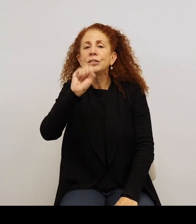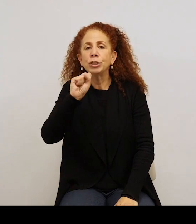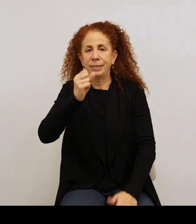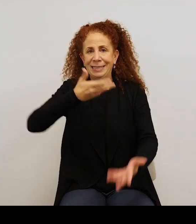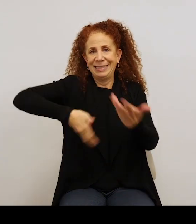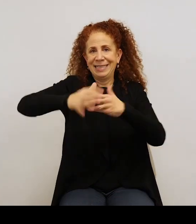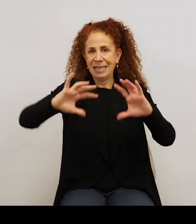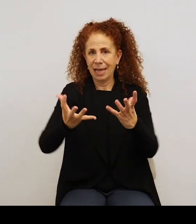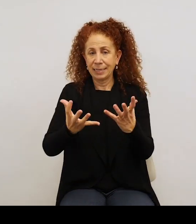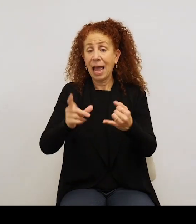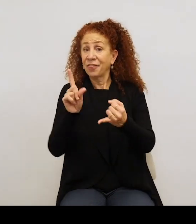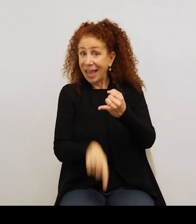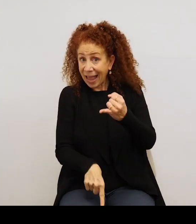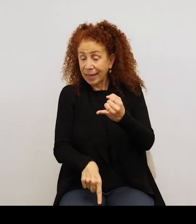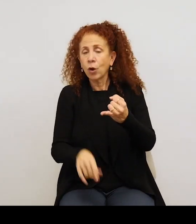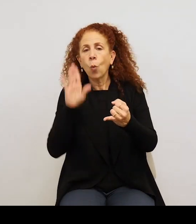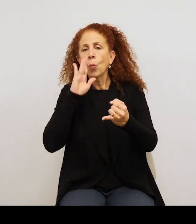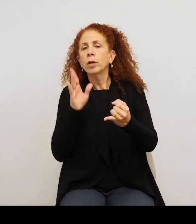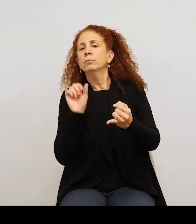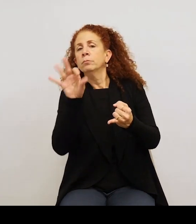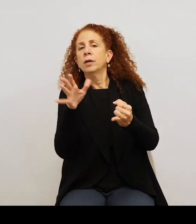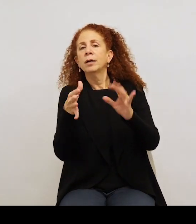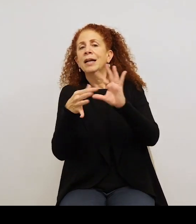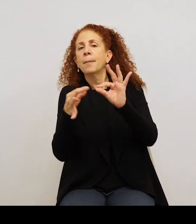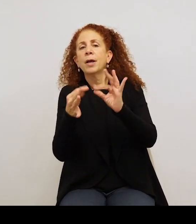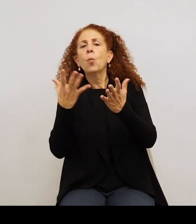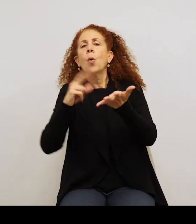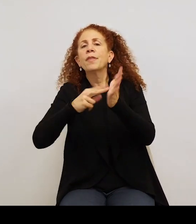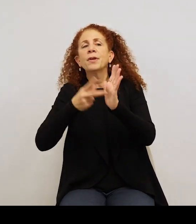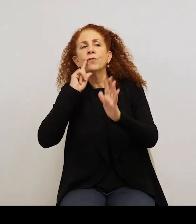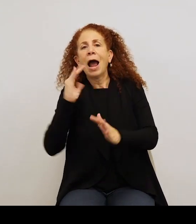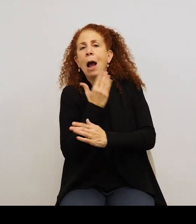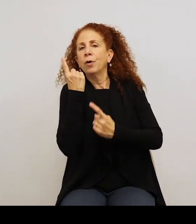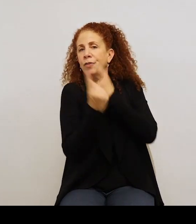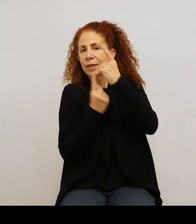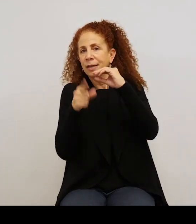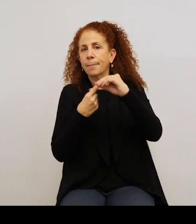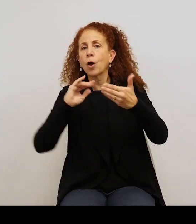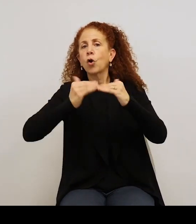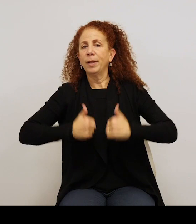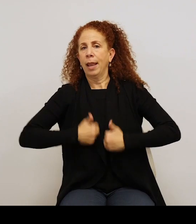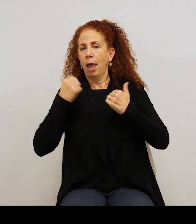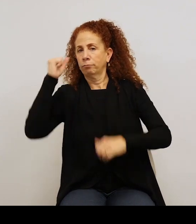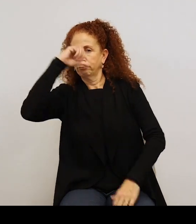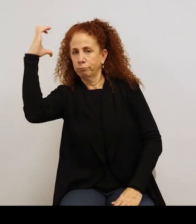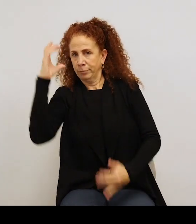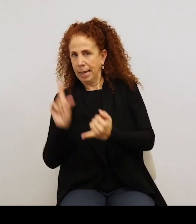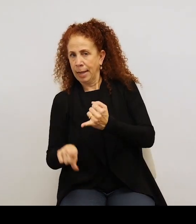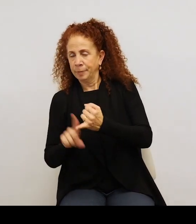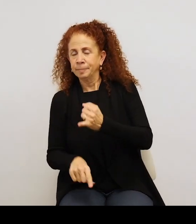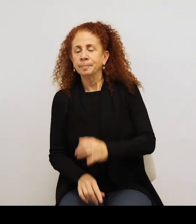And I will end with some comments about what that might mean for our thinking about urban life.